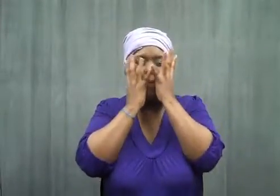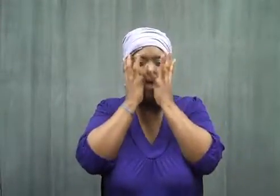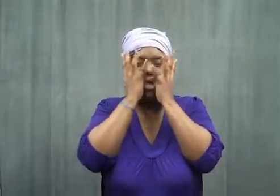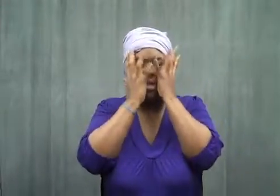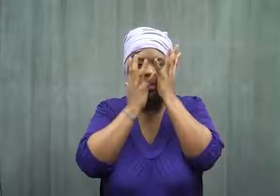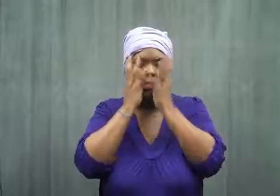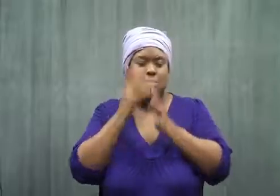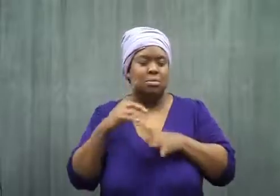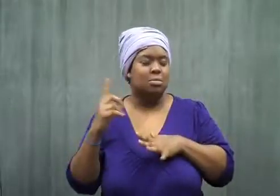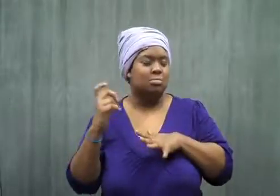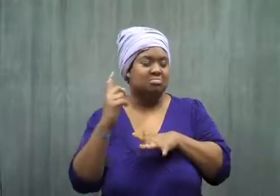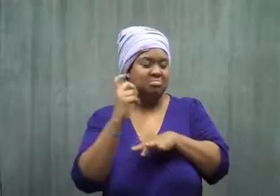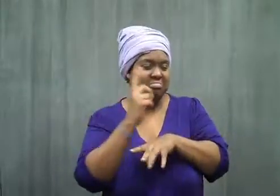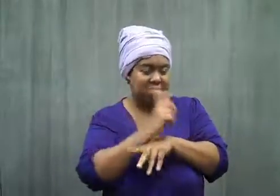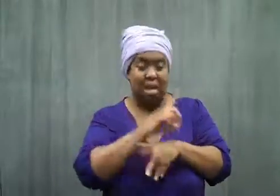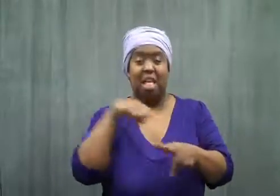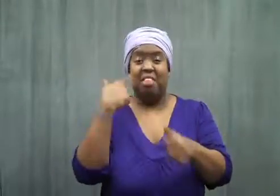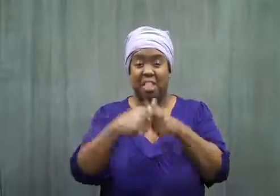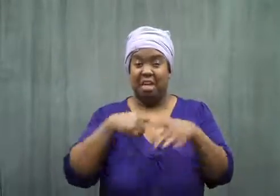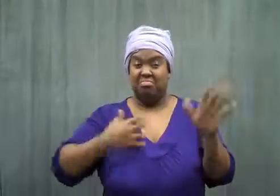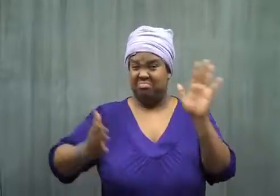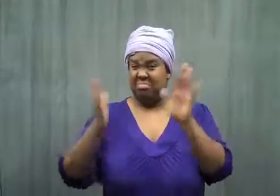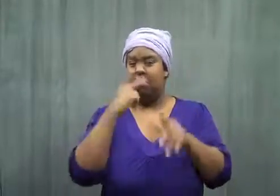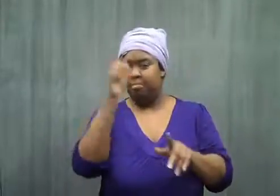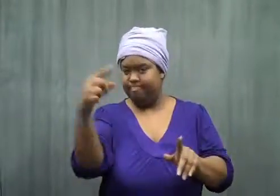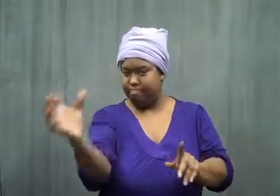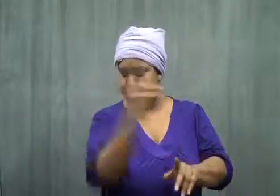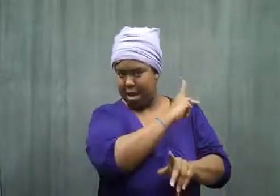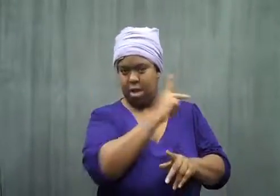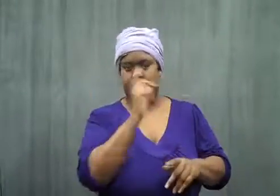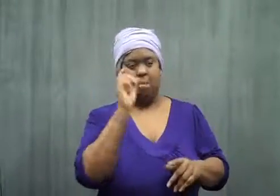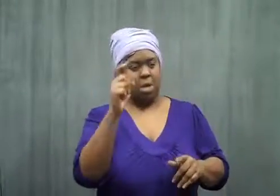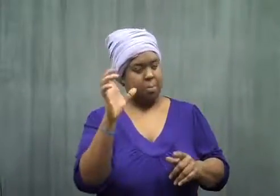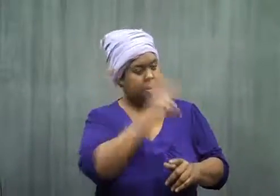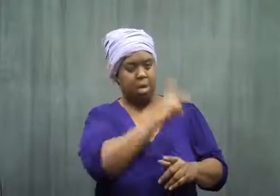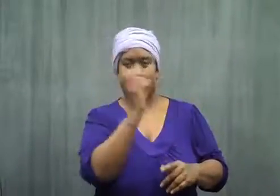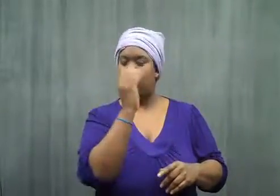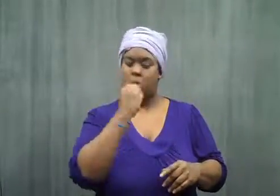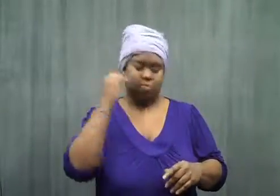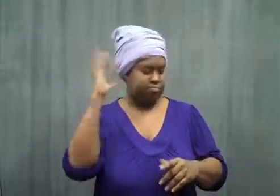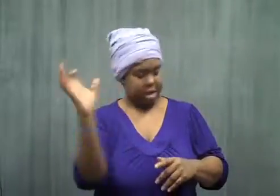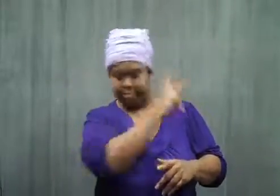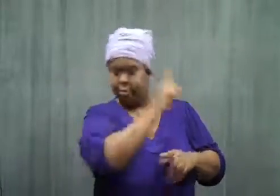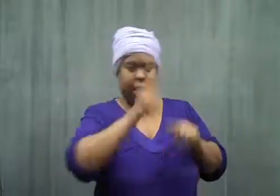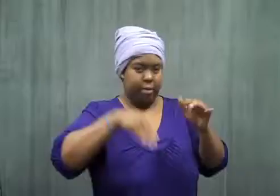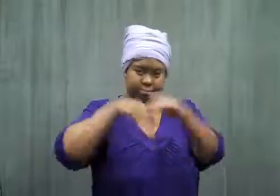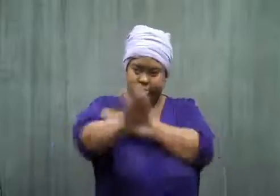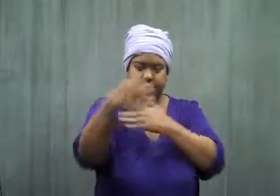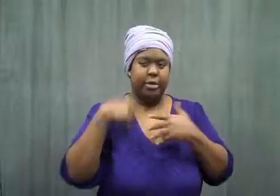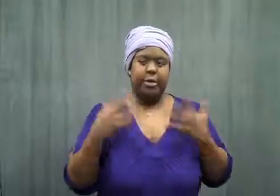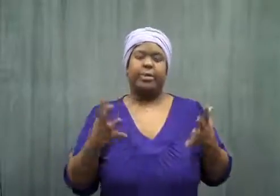I walked out in shame. After that, we had to go back home, we couldn't go on into Canada.